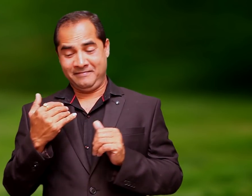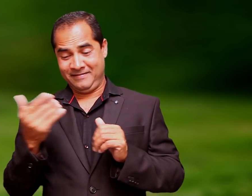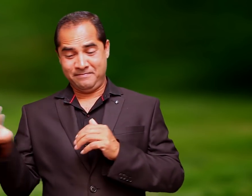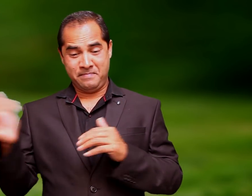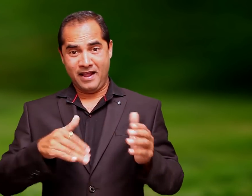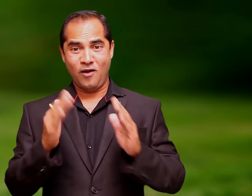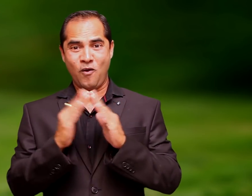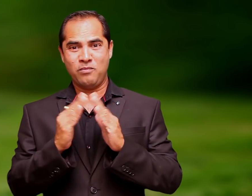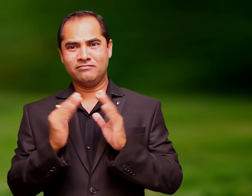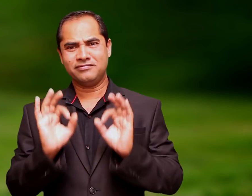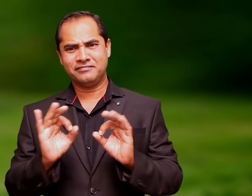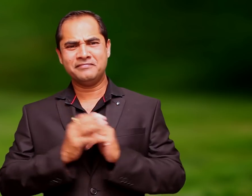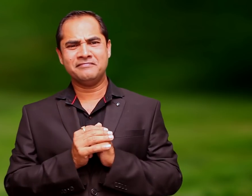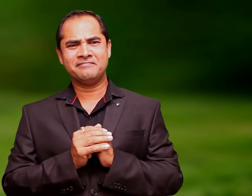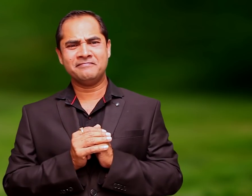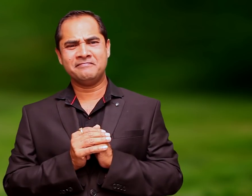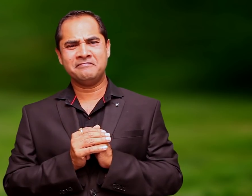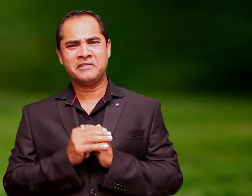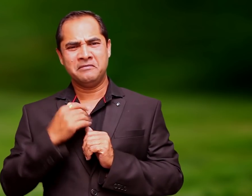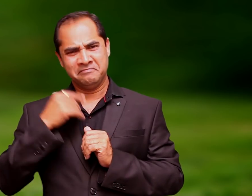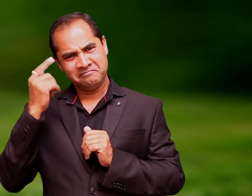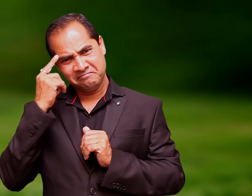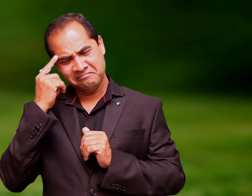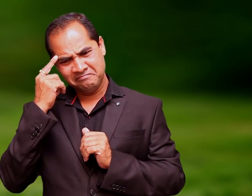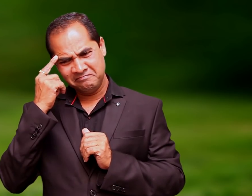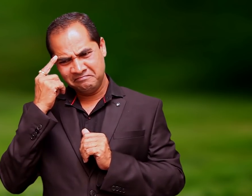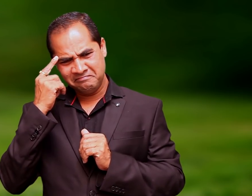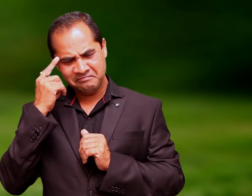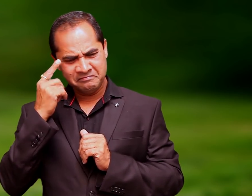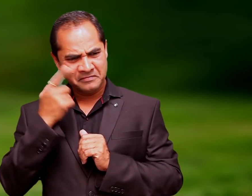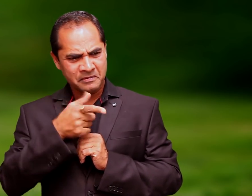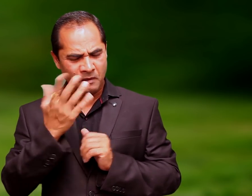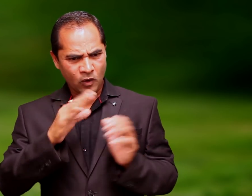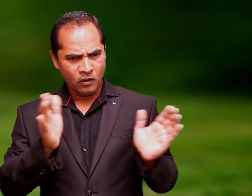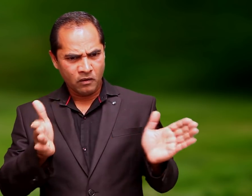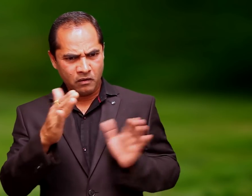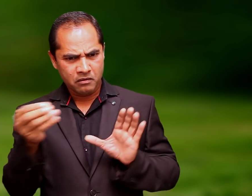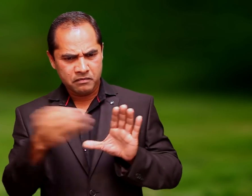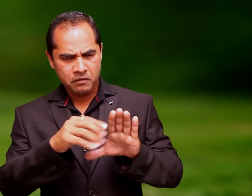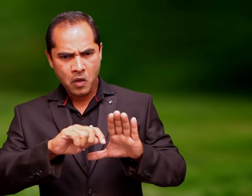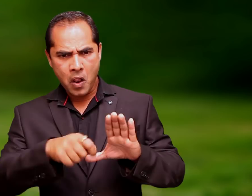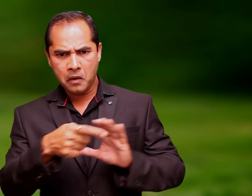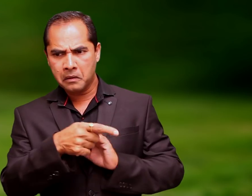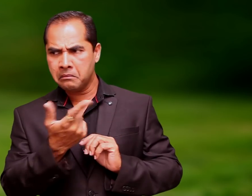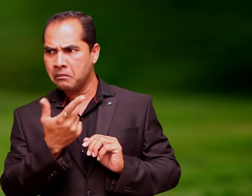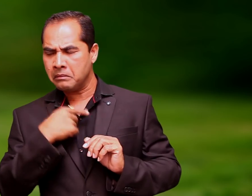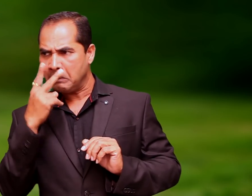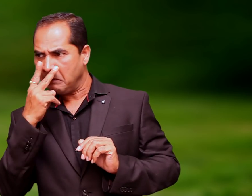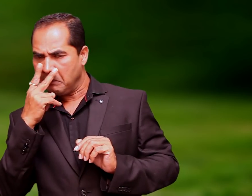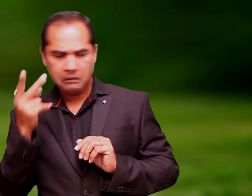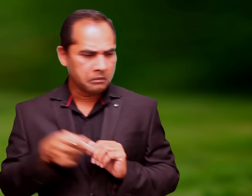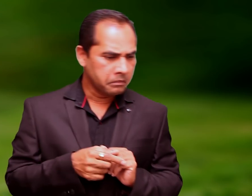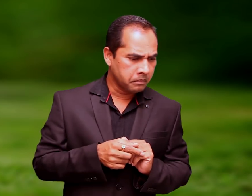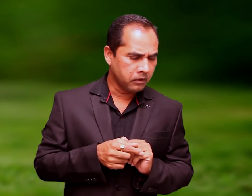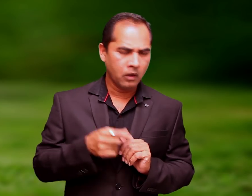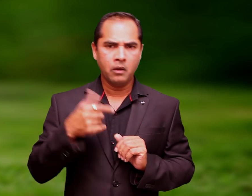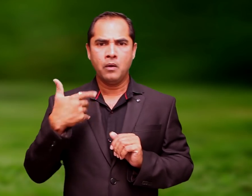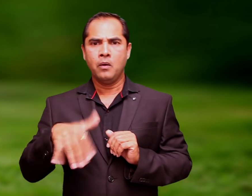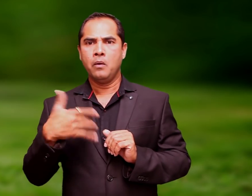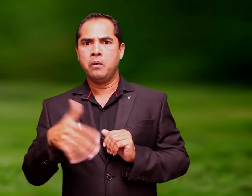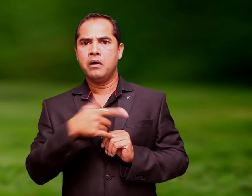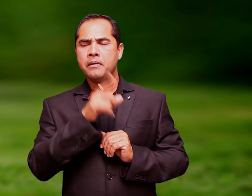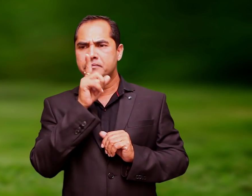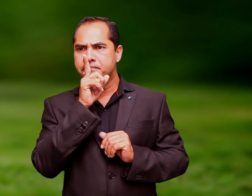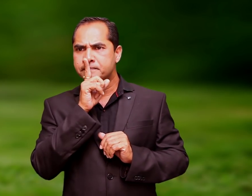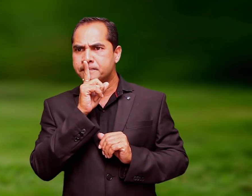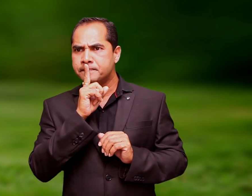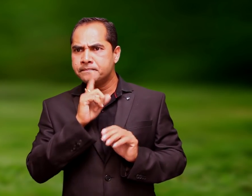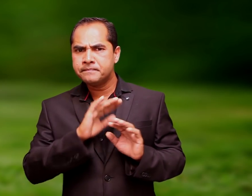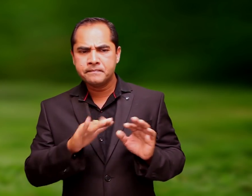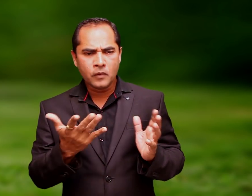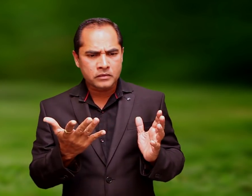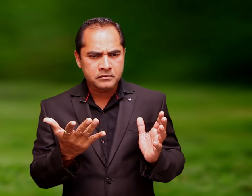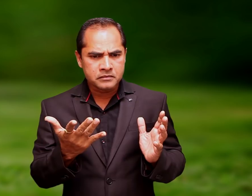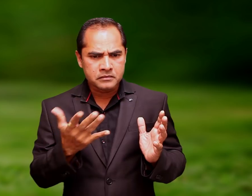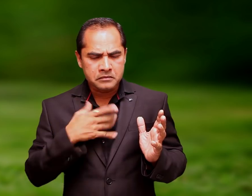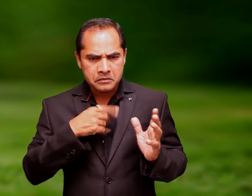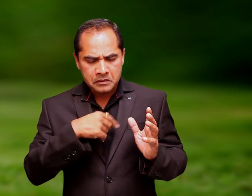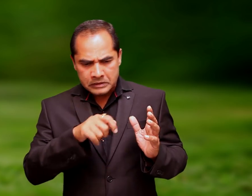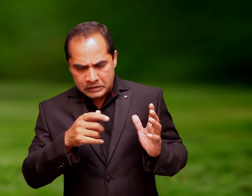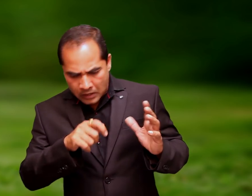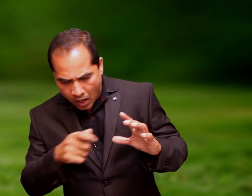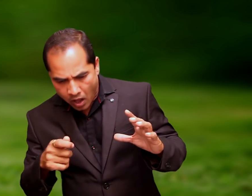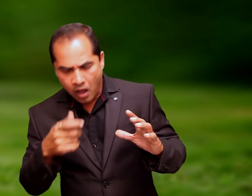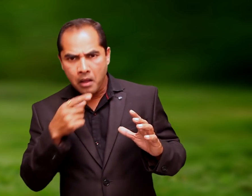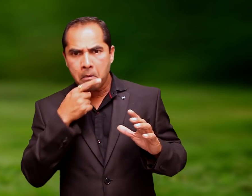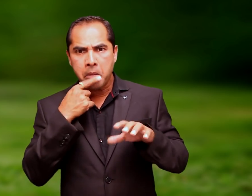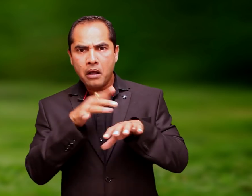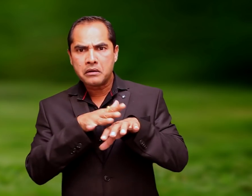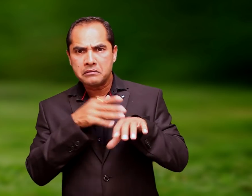When I came back, there was complete silence from the box, but from the